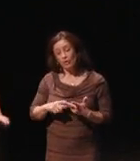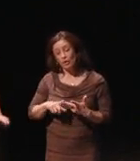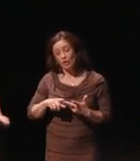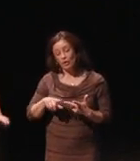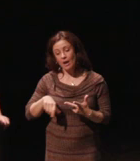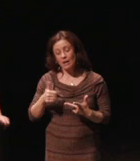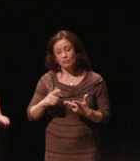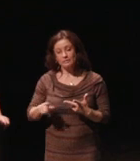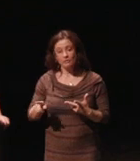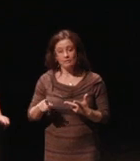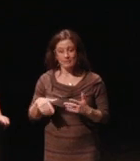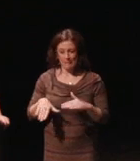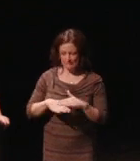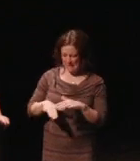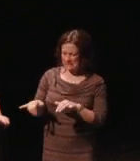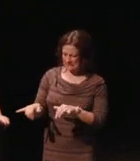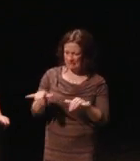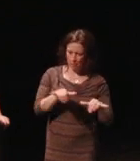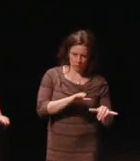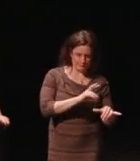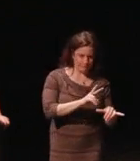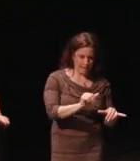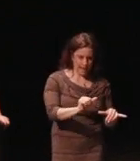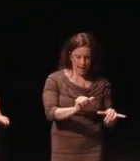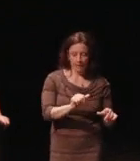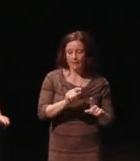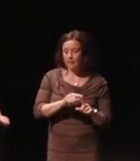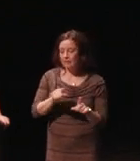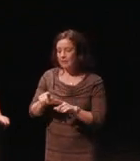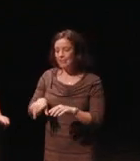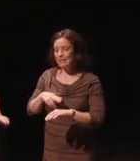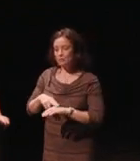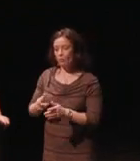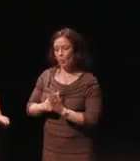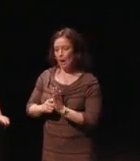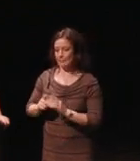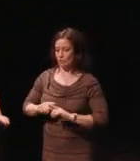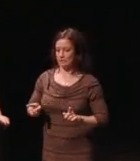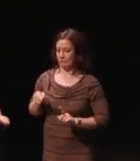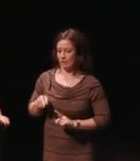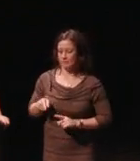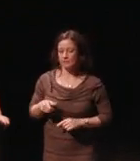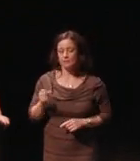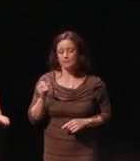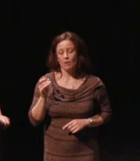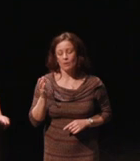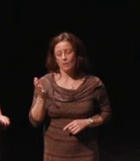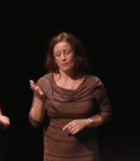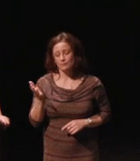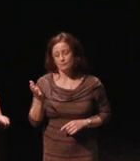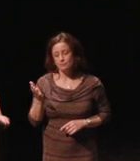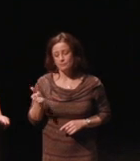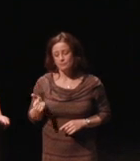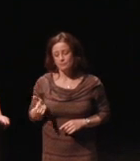although the basics of it are quite similar, the actual nature of the requirements is different. So, it's based on